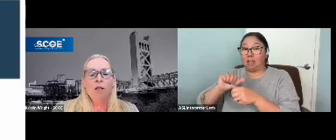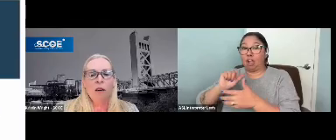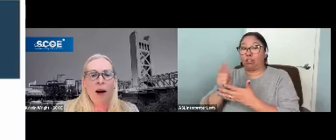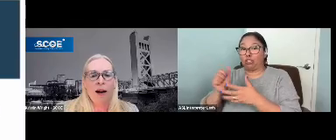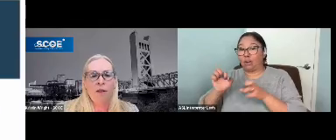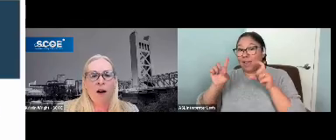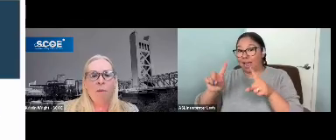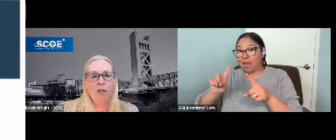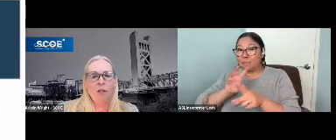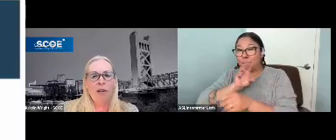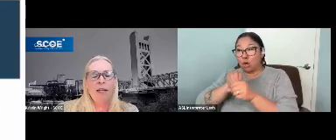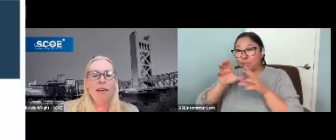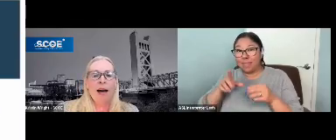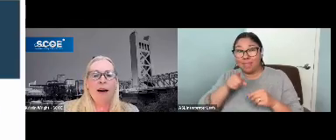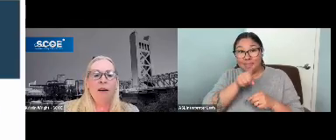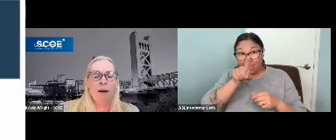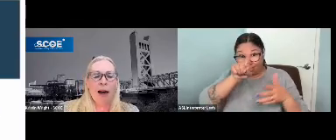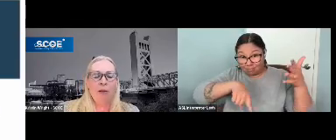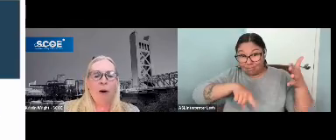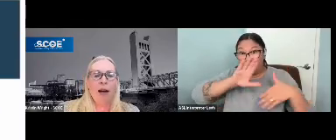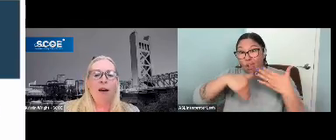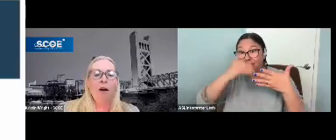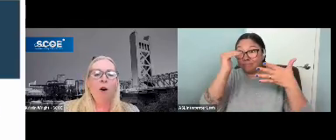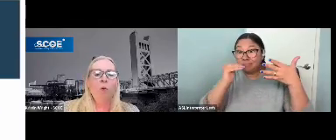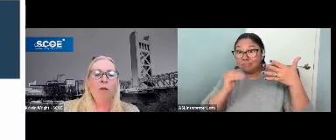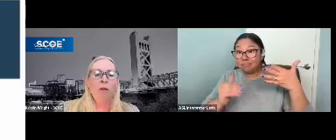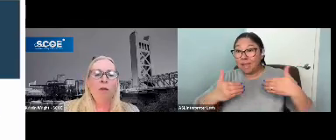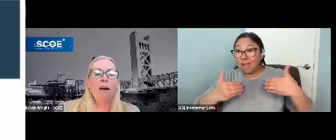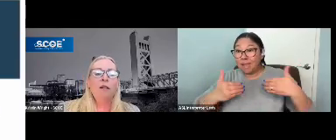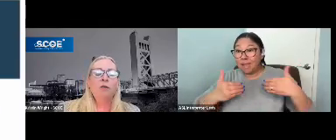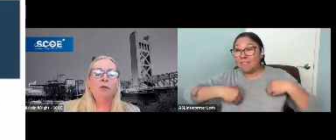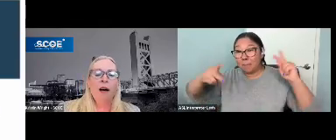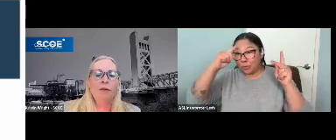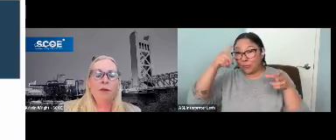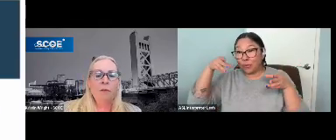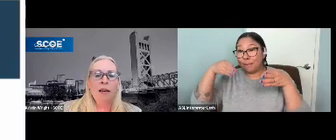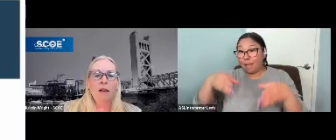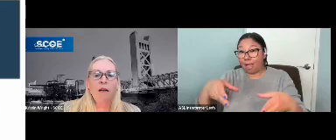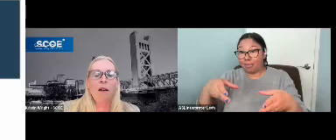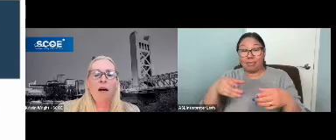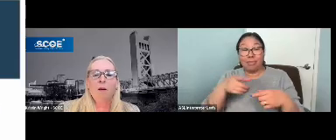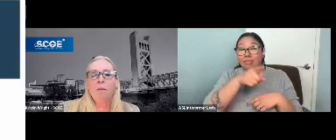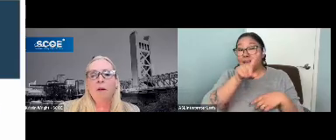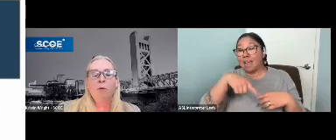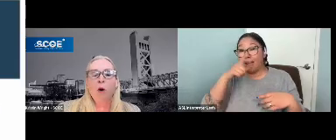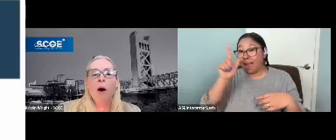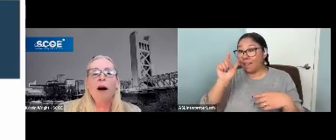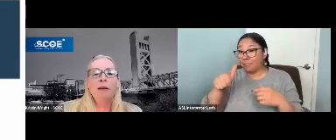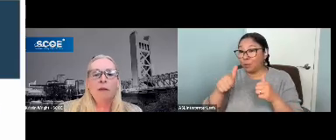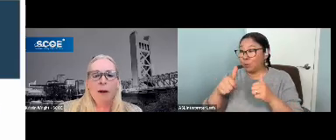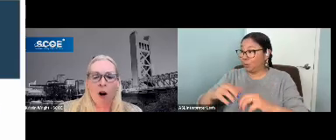they also have an opportunity to have a pathway where they do not have to meet um requirements